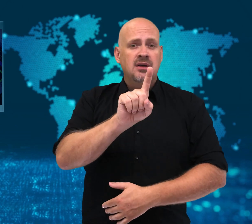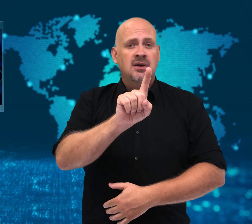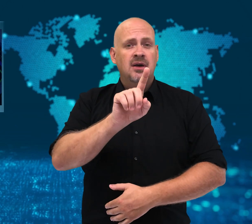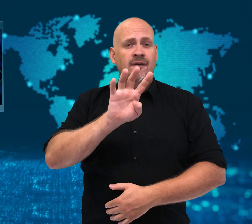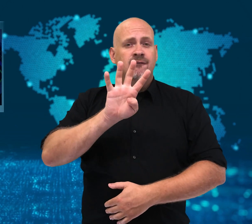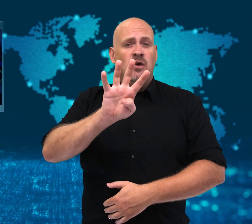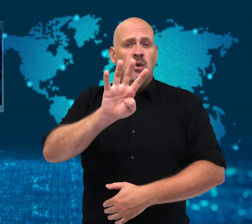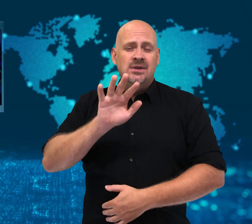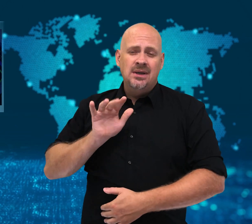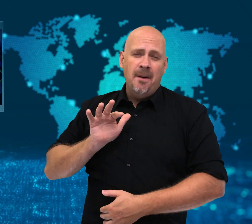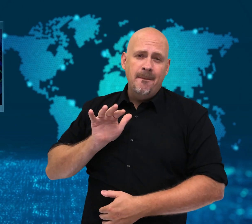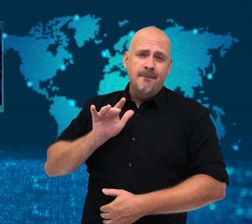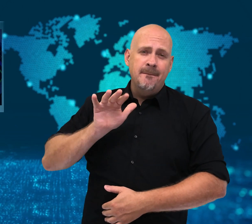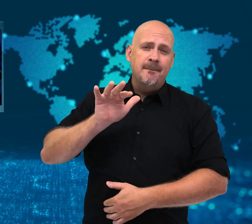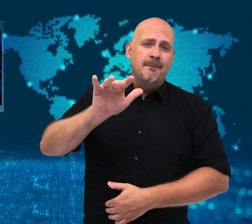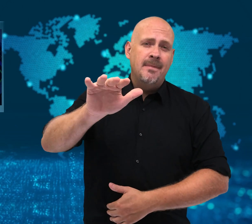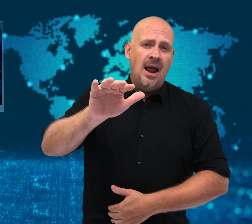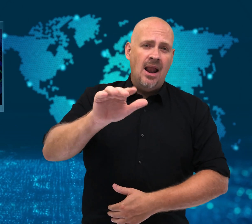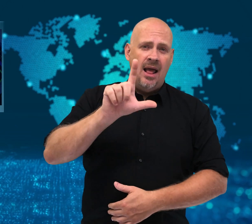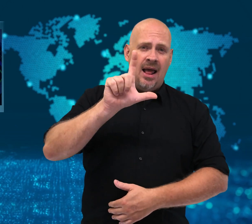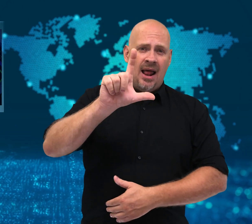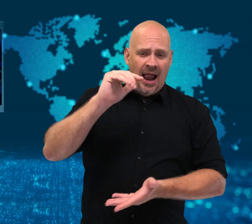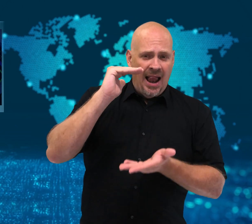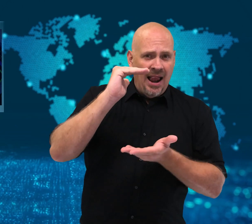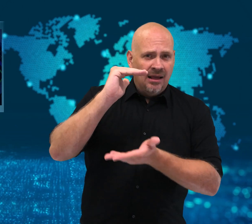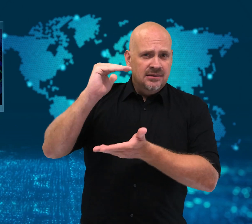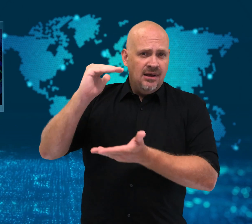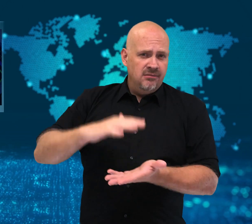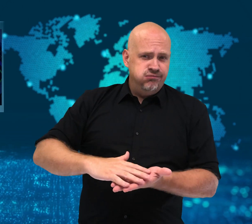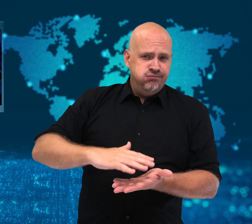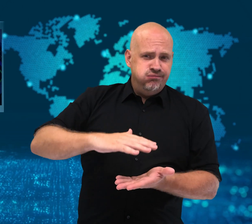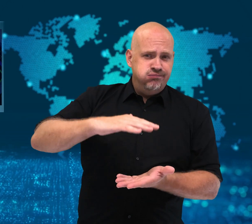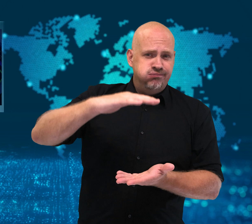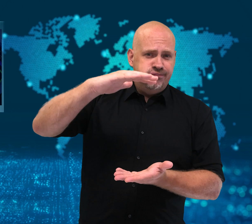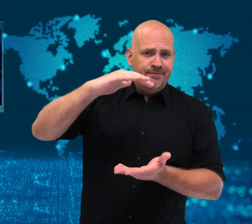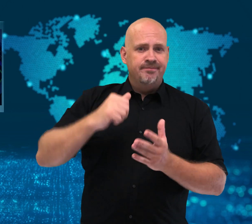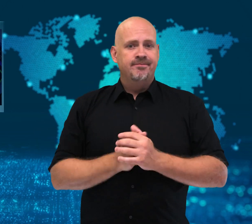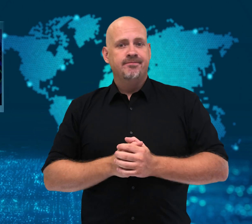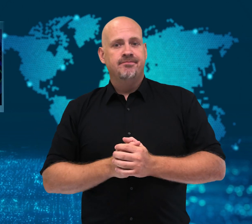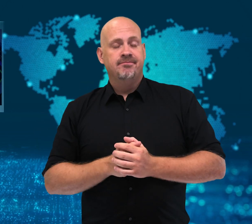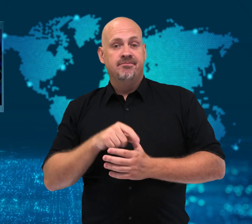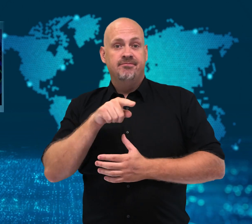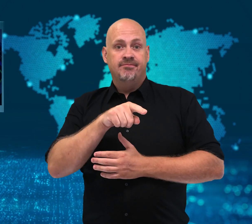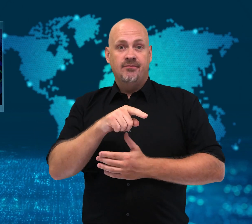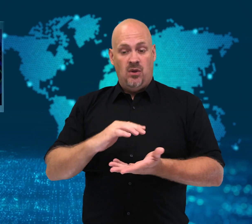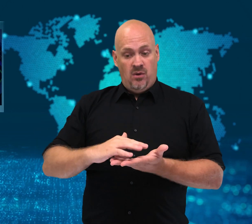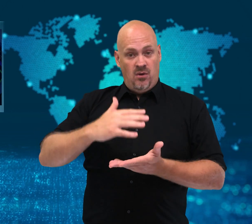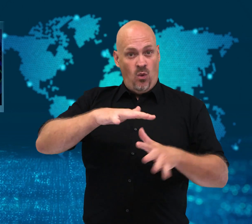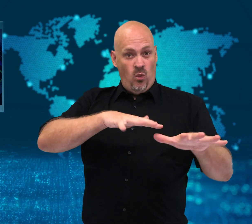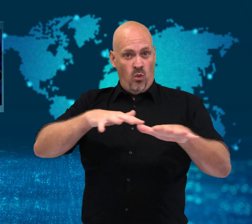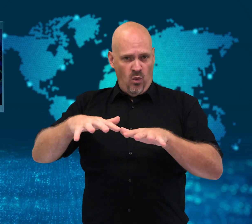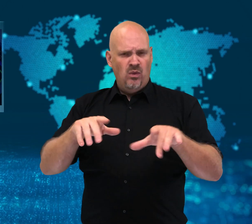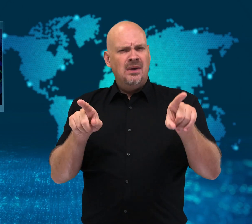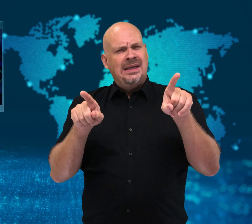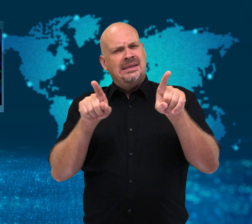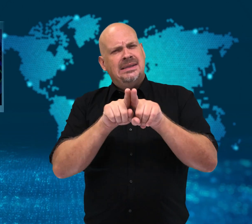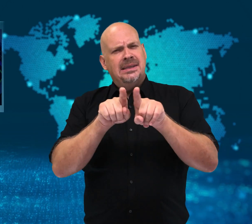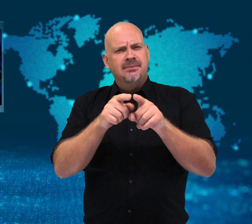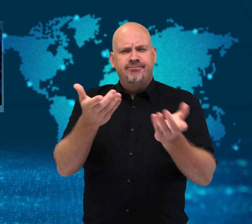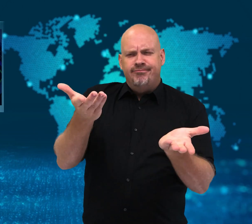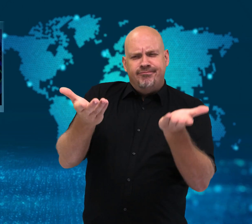The pool is nearly 60 meters (197 feet) deep,